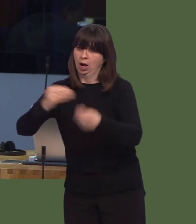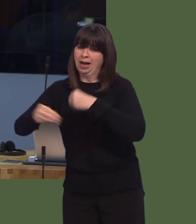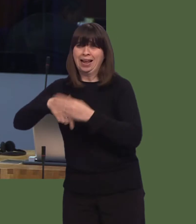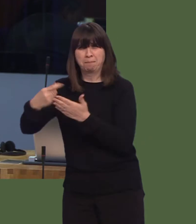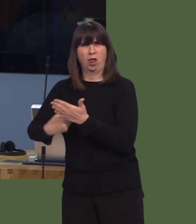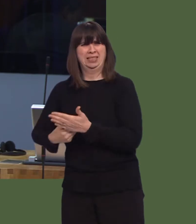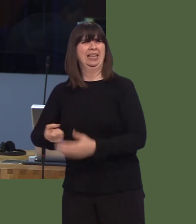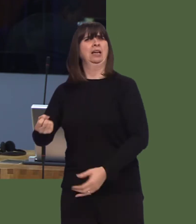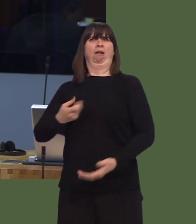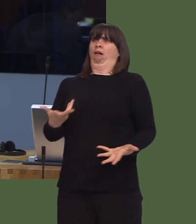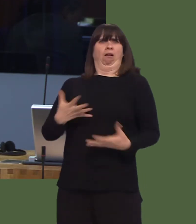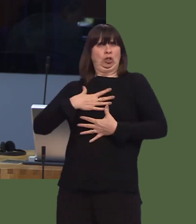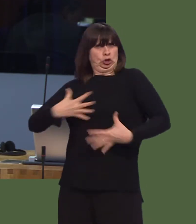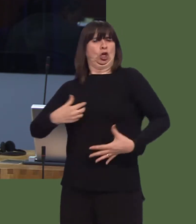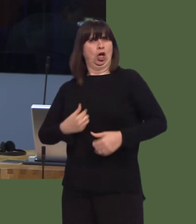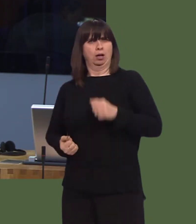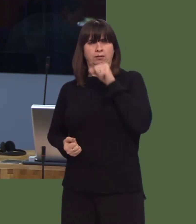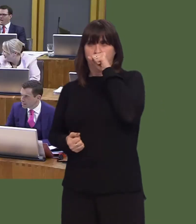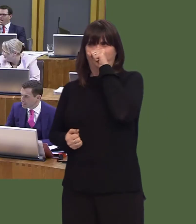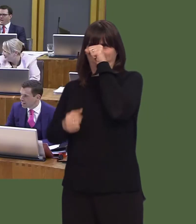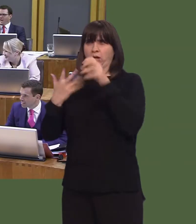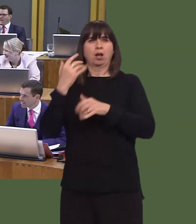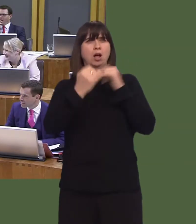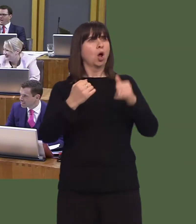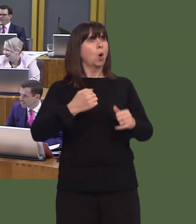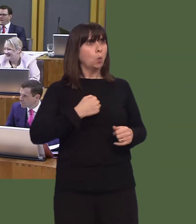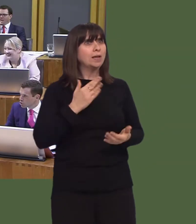We know that teachersó[Interruption.]